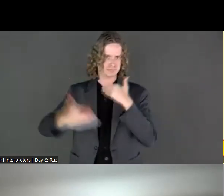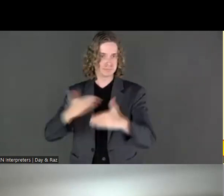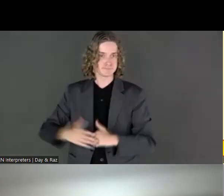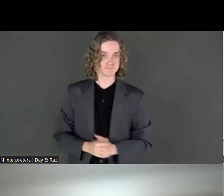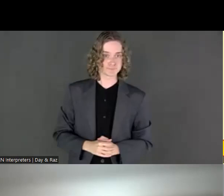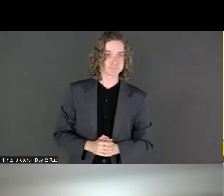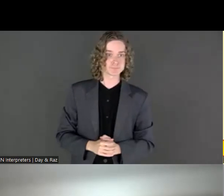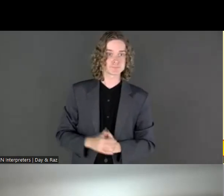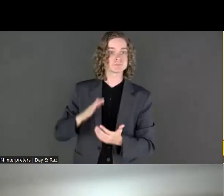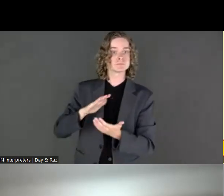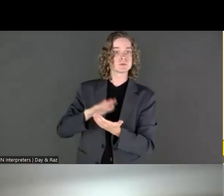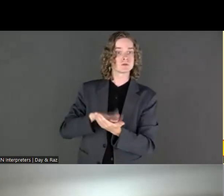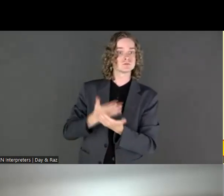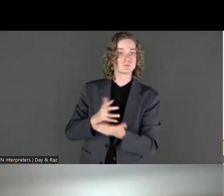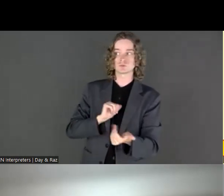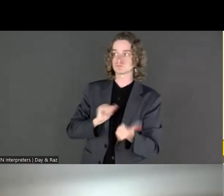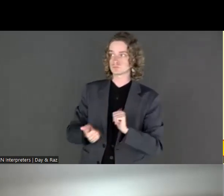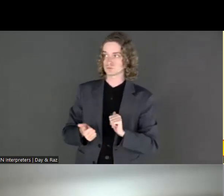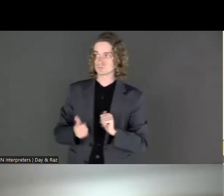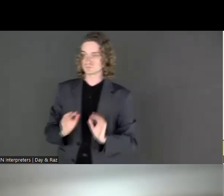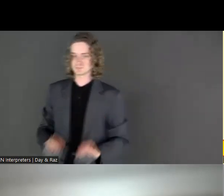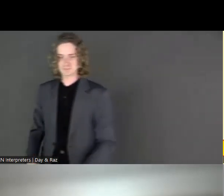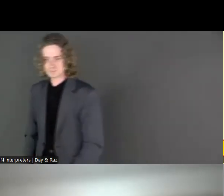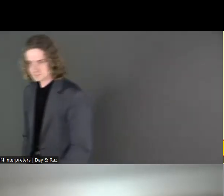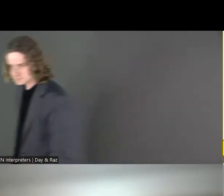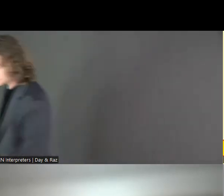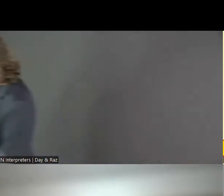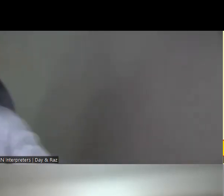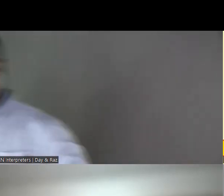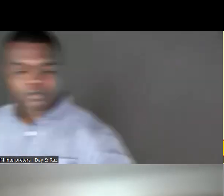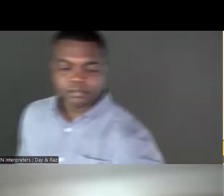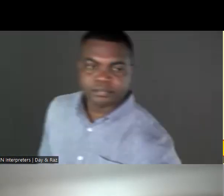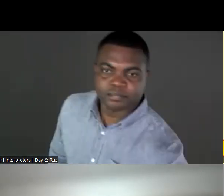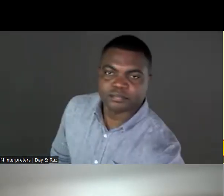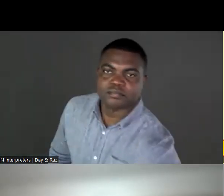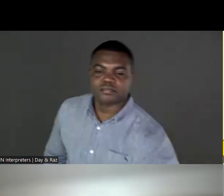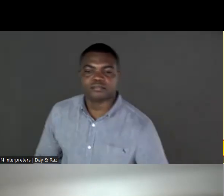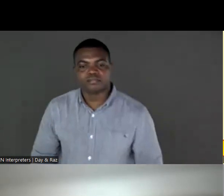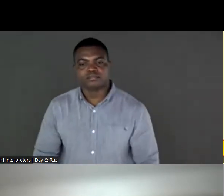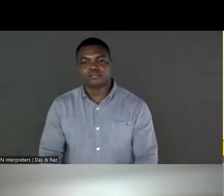Thank you so much, filamin, for explaining about especially this is the coordination